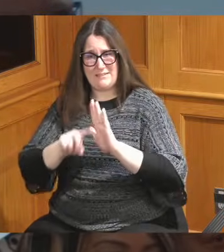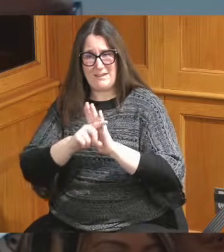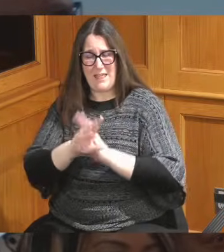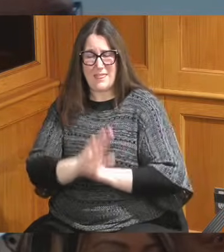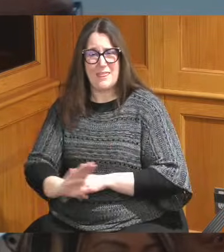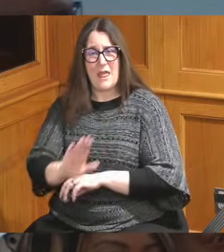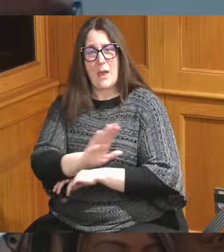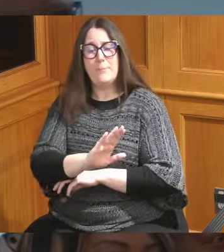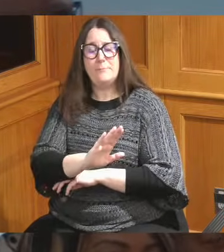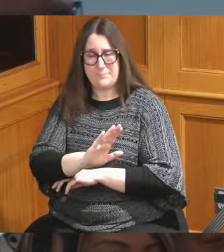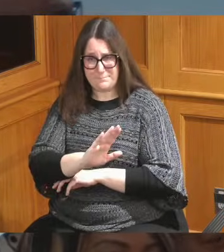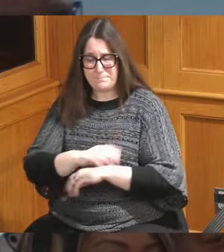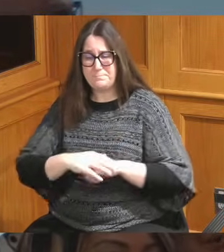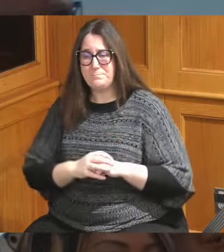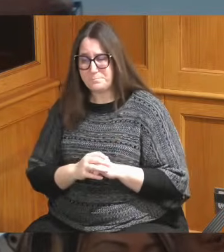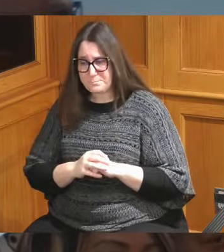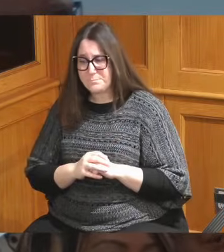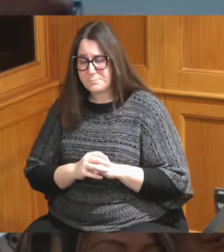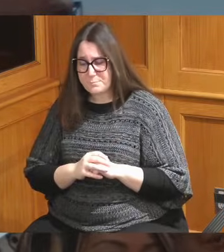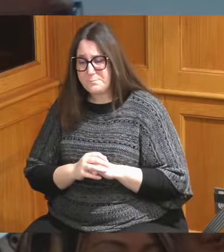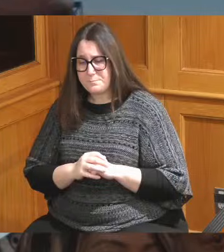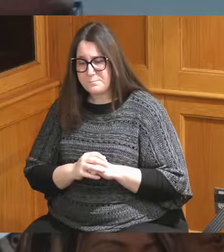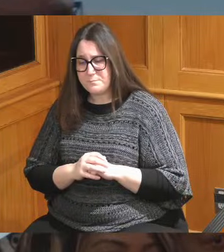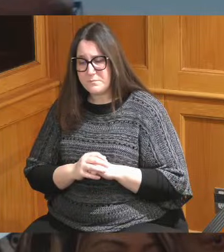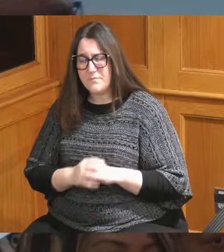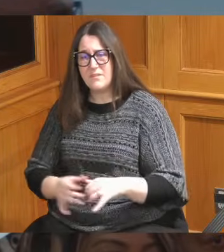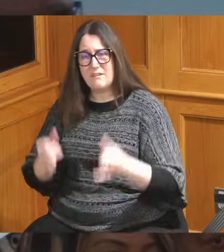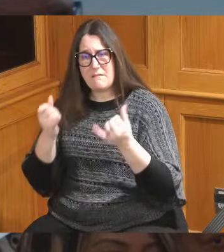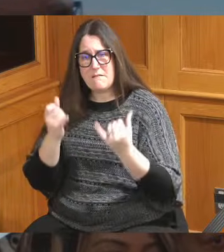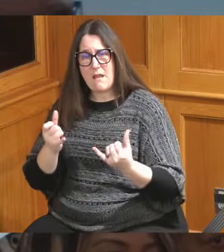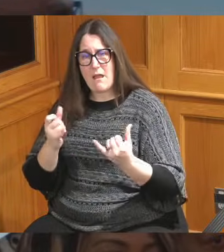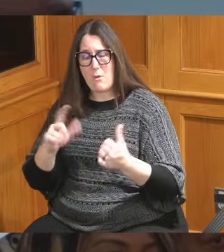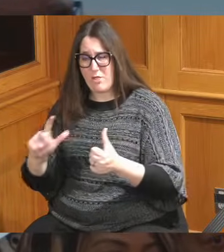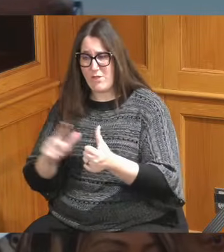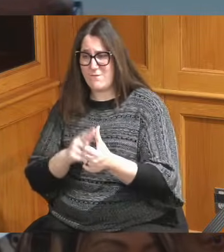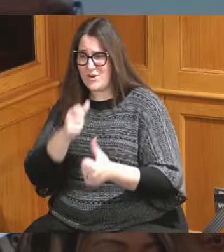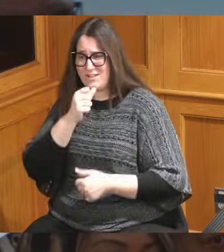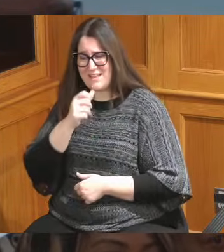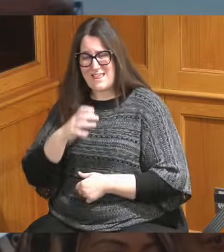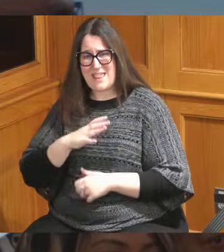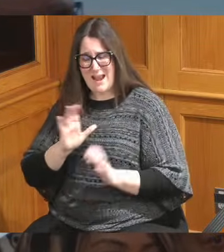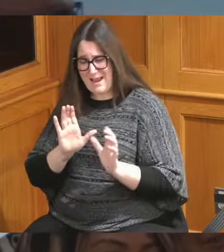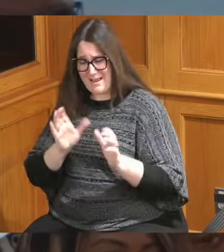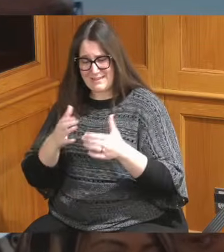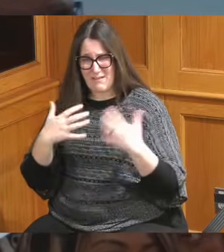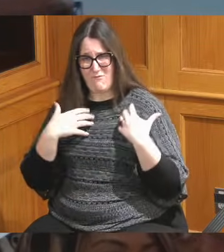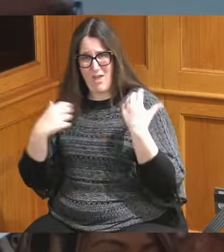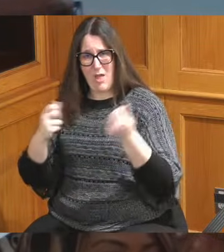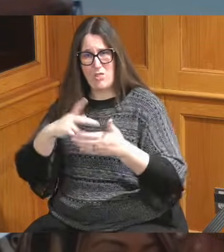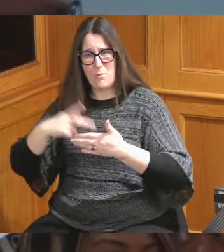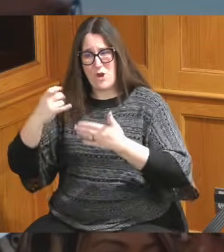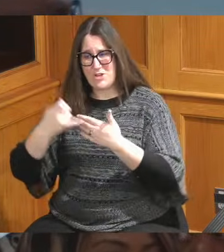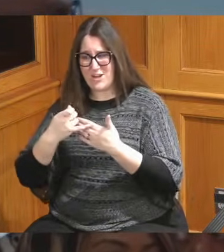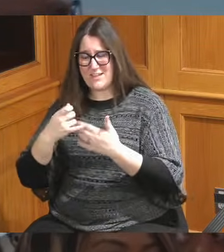and community-driven solutions. Whereas the First Ladies of Health Project is a volunteer-led